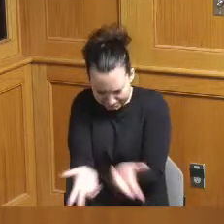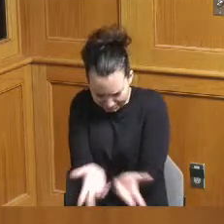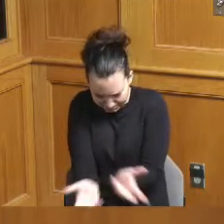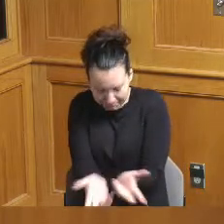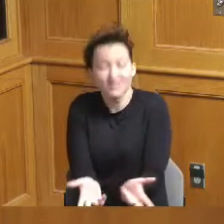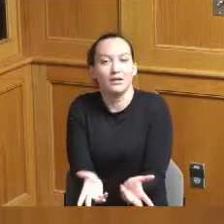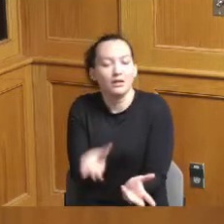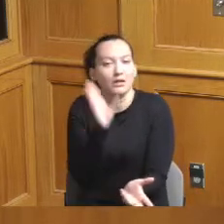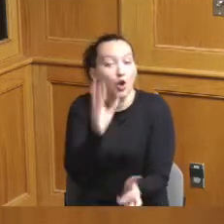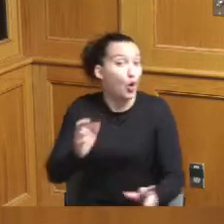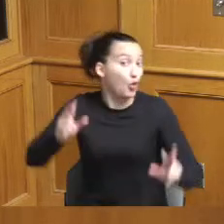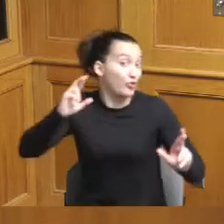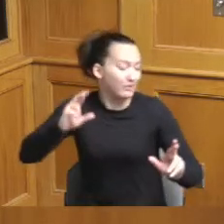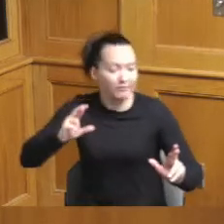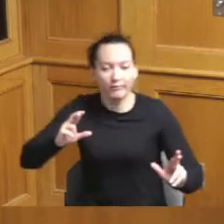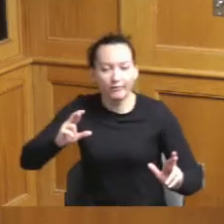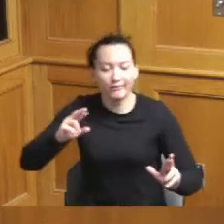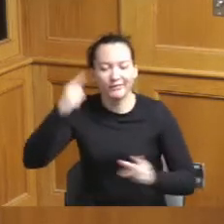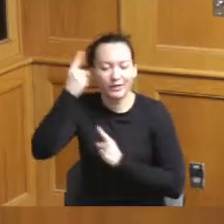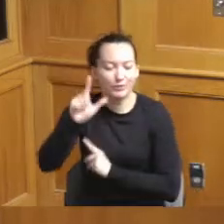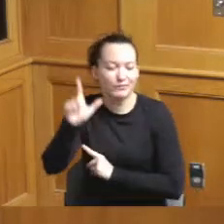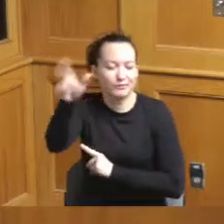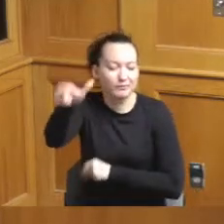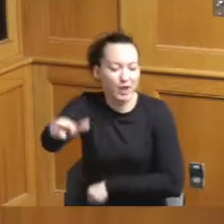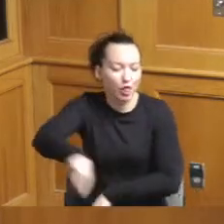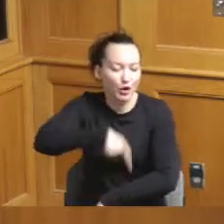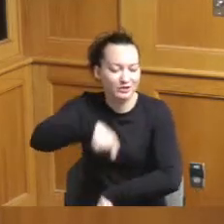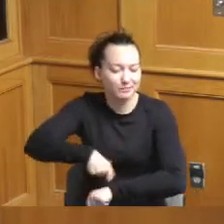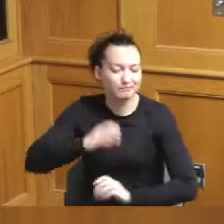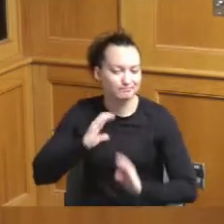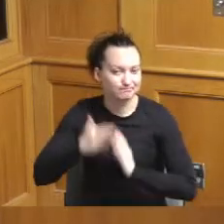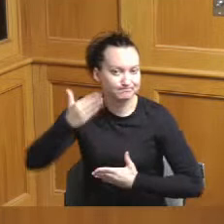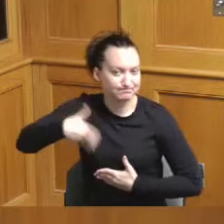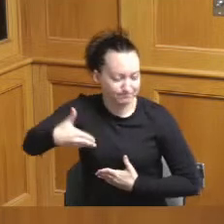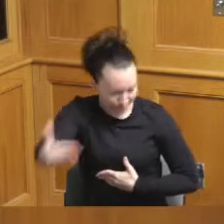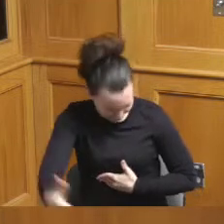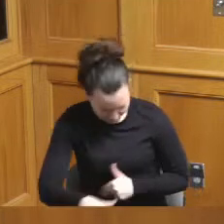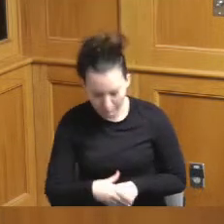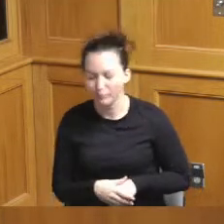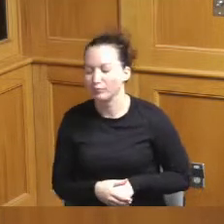we will also hopefully consider that in the long term as we have conversations going forward about